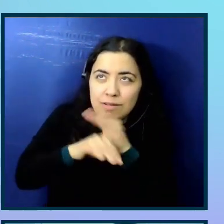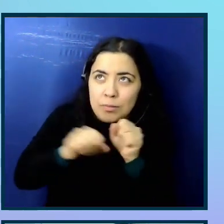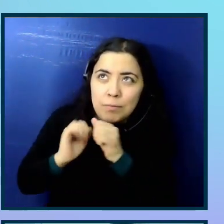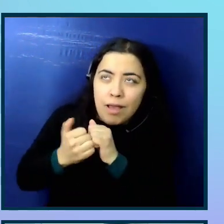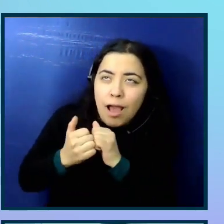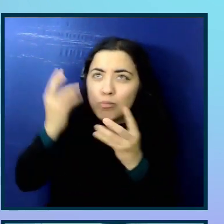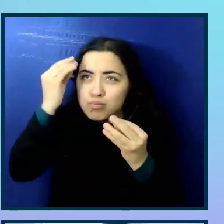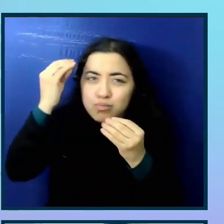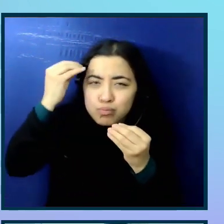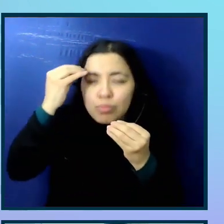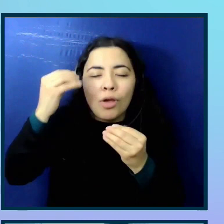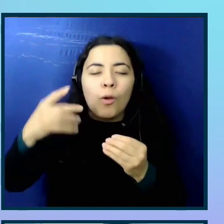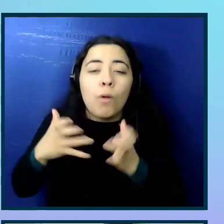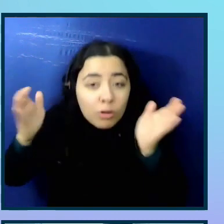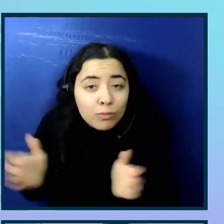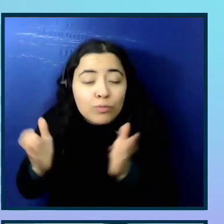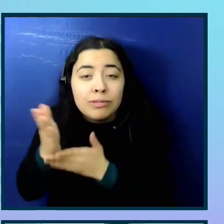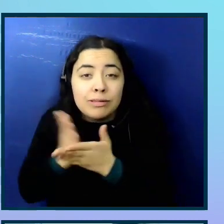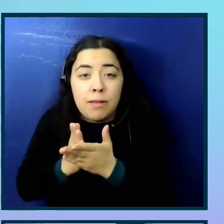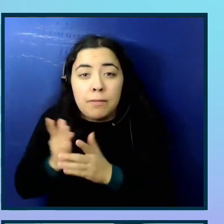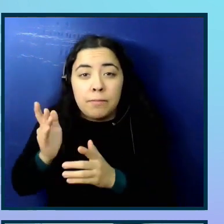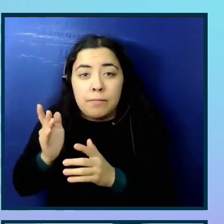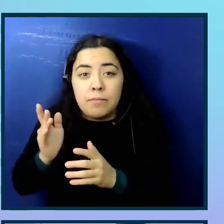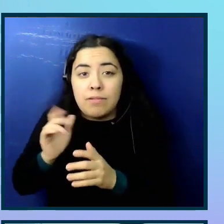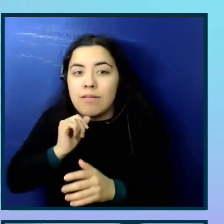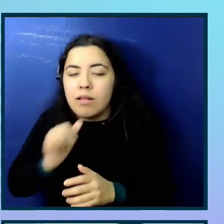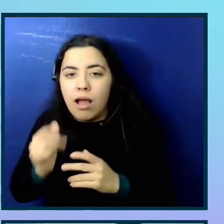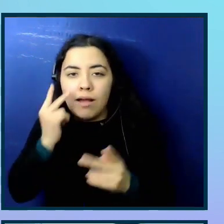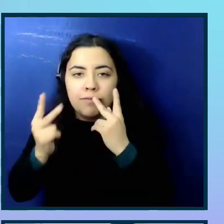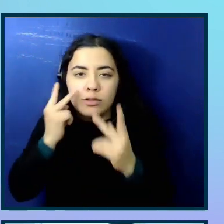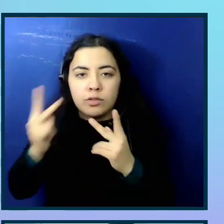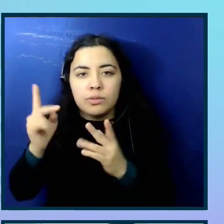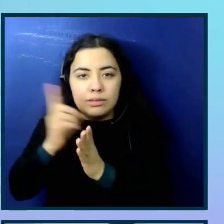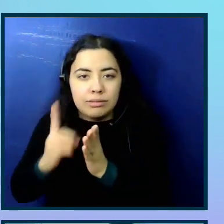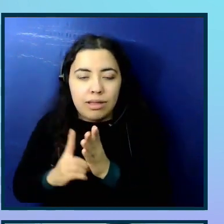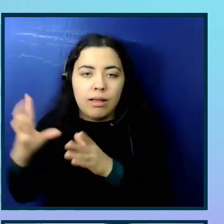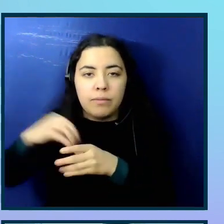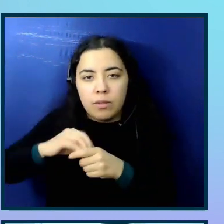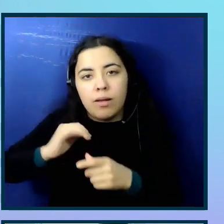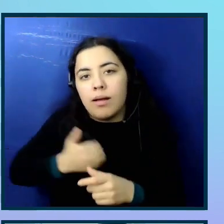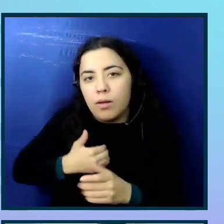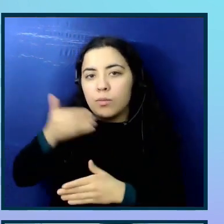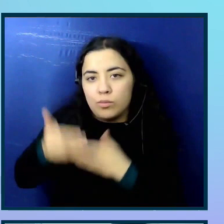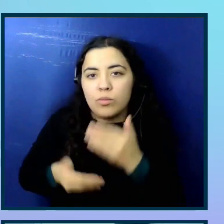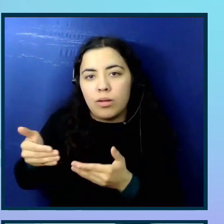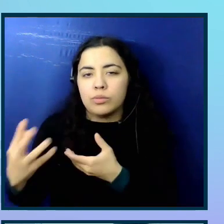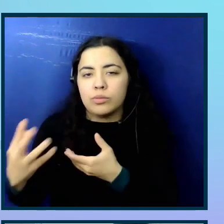We really wanted to encourage some non visual design rigor as part of our process and engage our design teams,